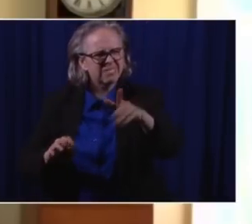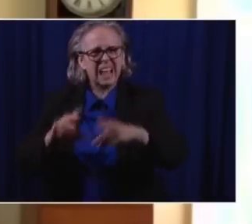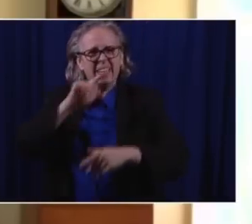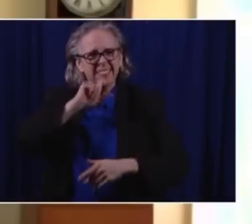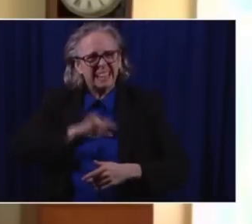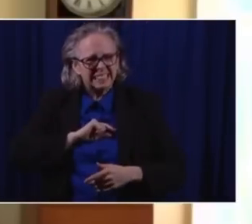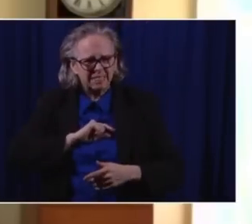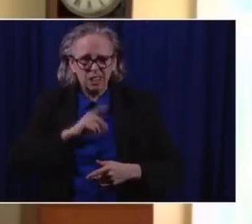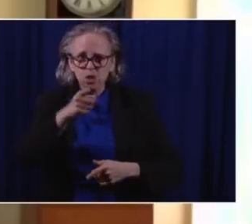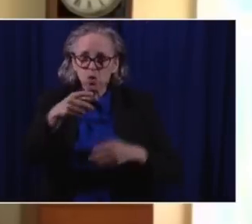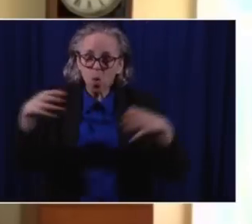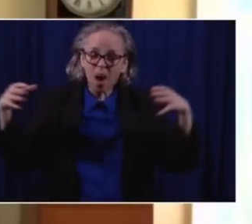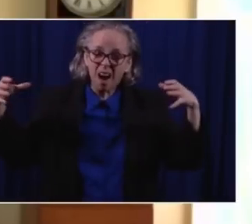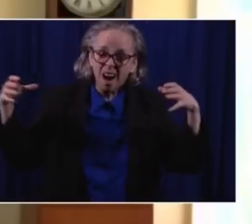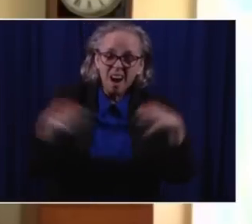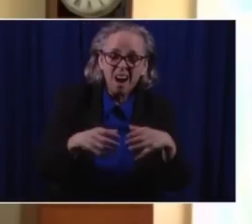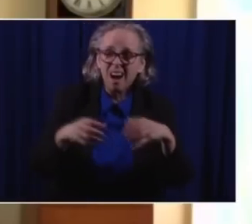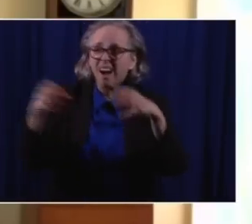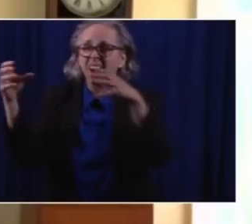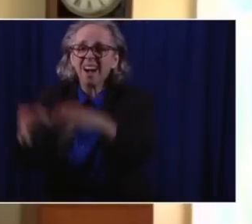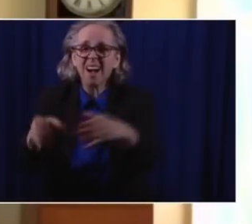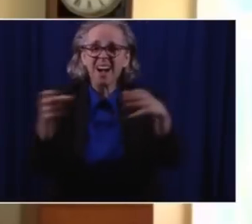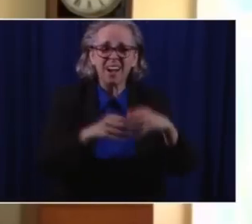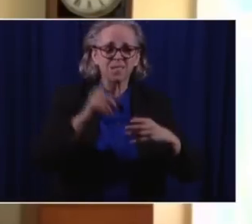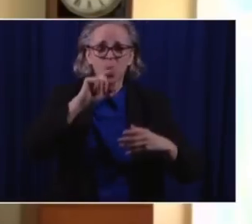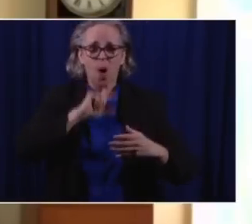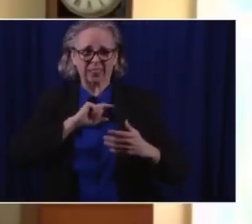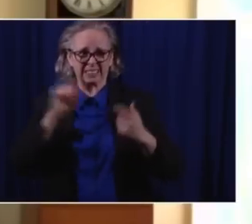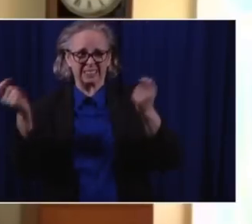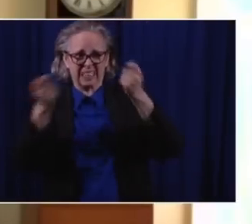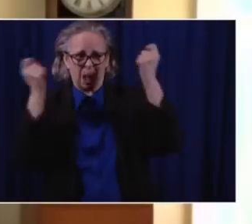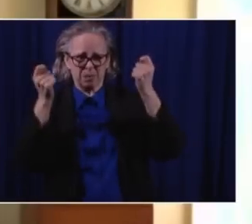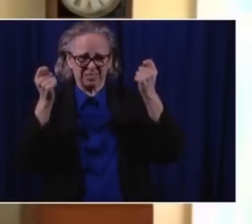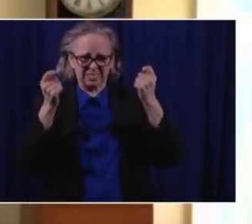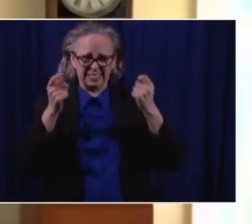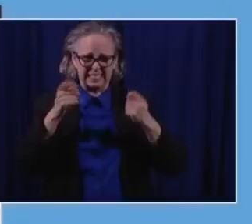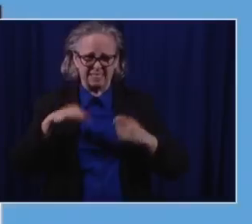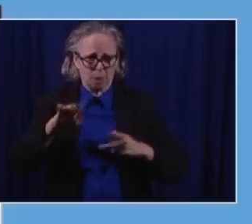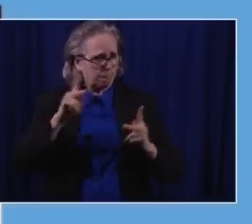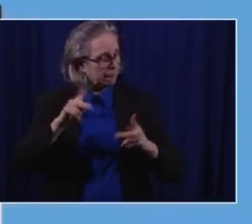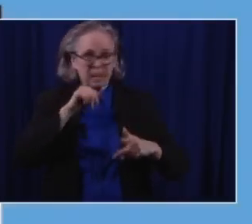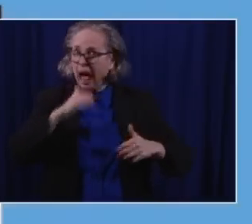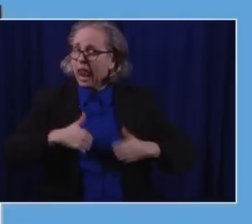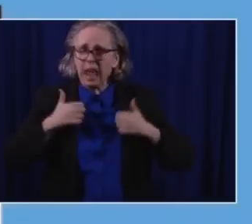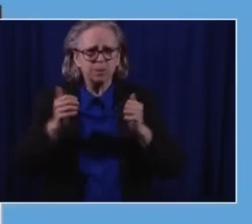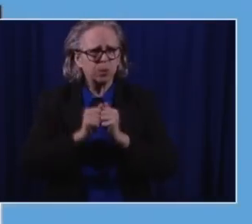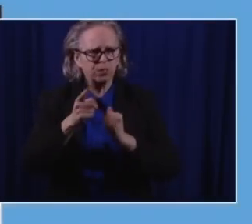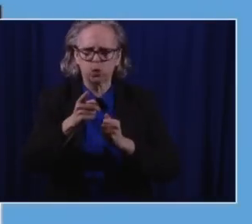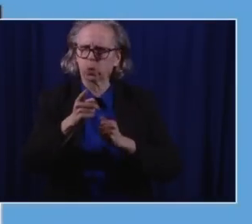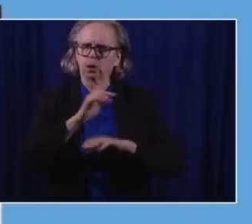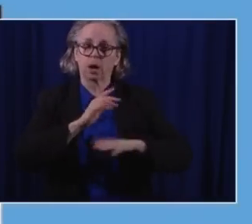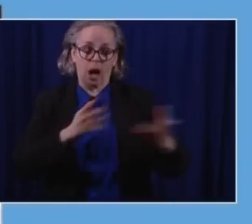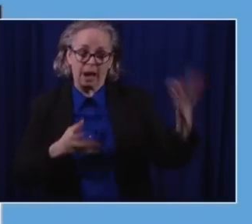Say I'd like to share social media graphic. We made it to highlands that when you gather